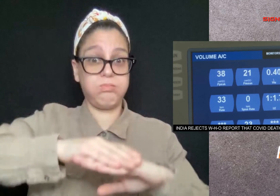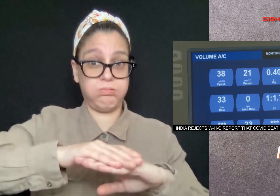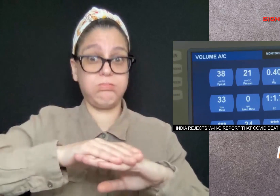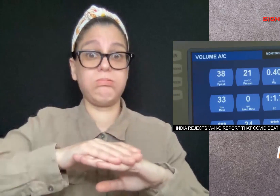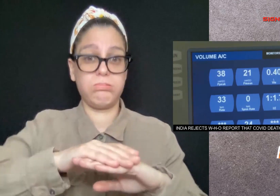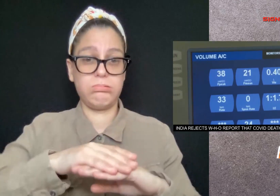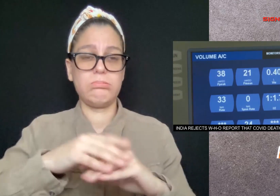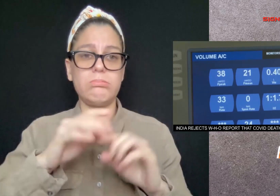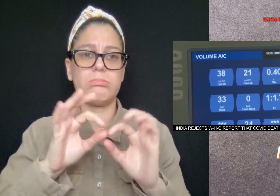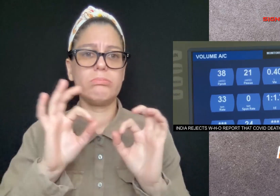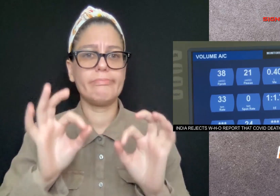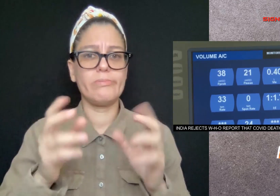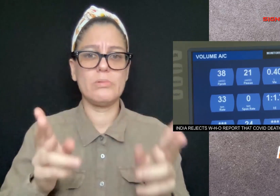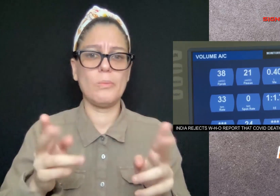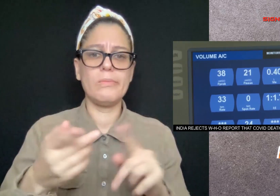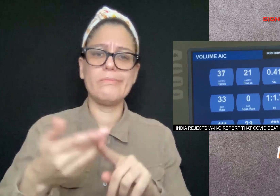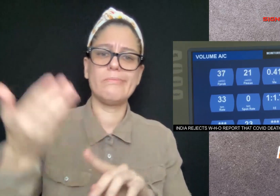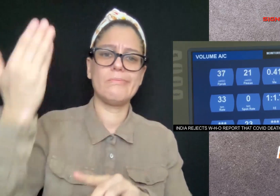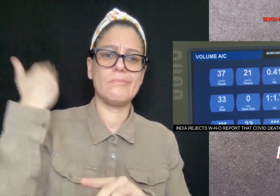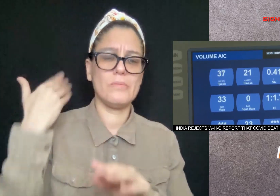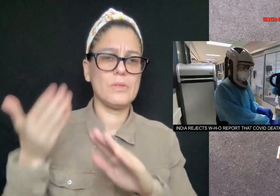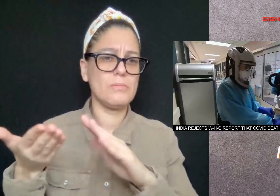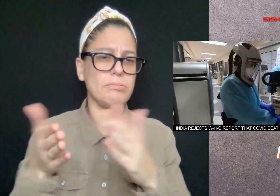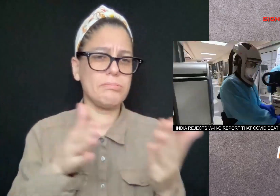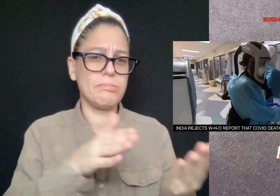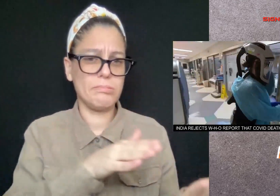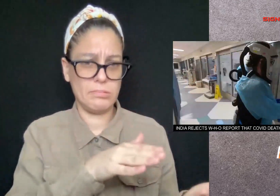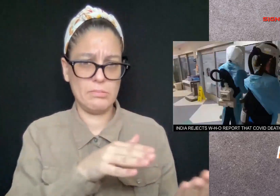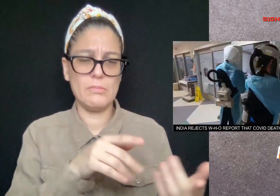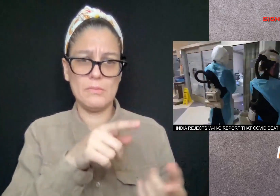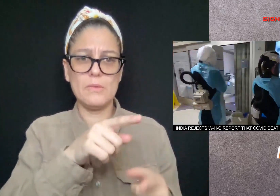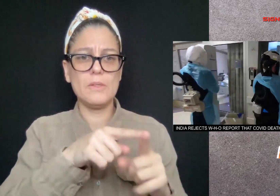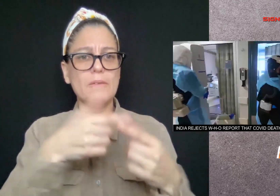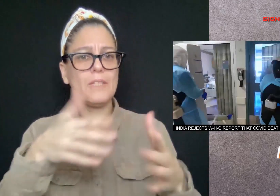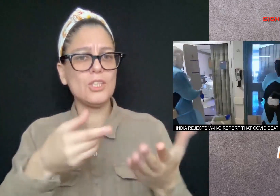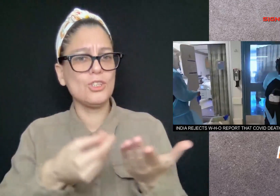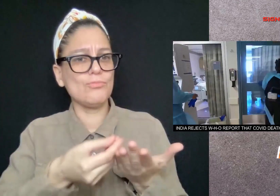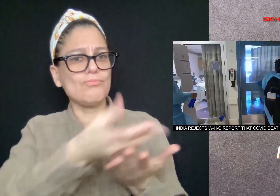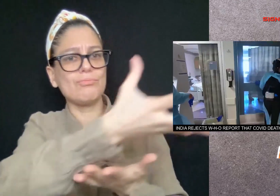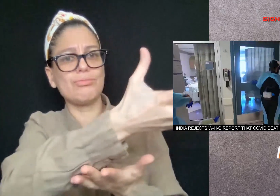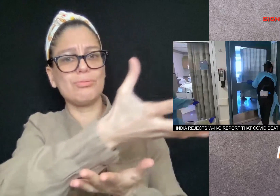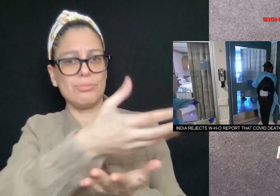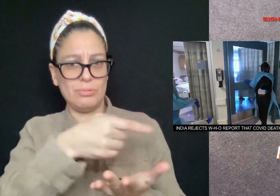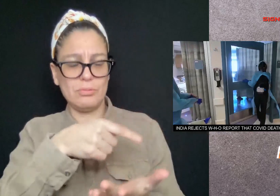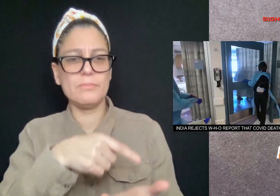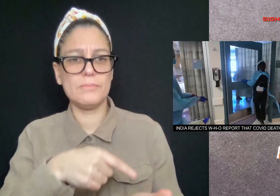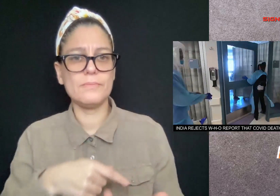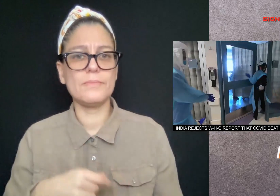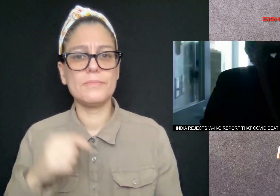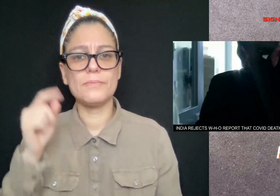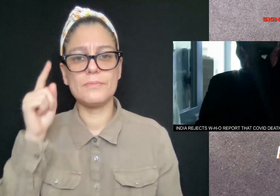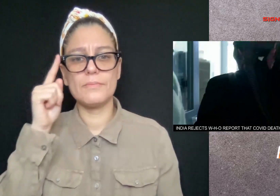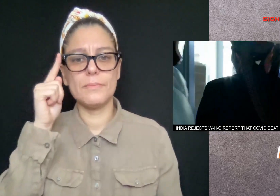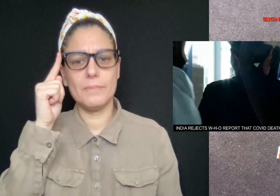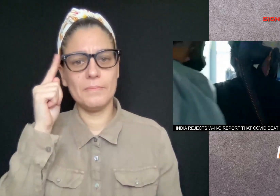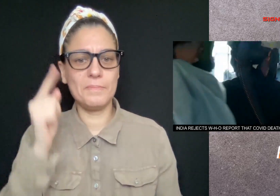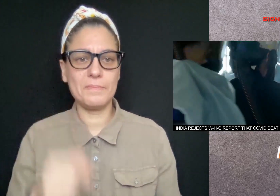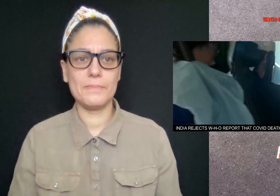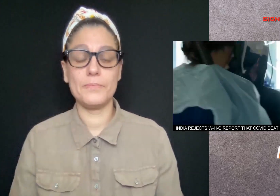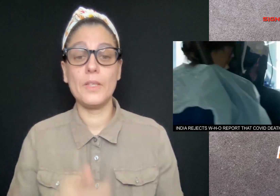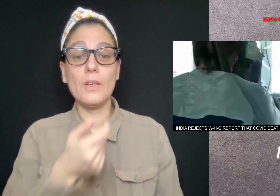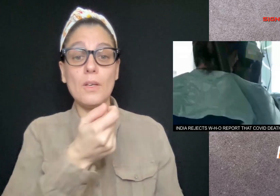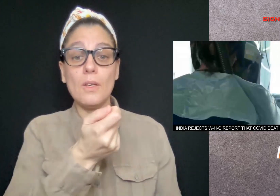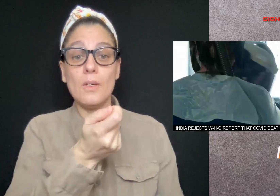14.9 million worldwide have died directly or indirectly from Covid 19